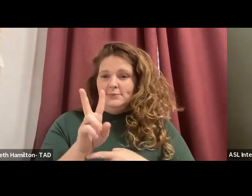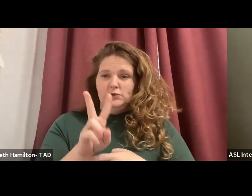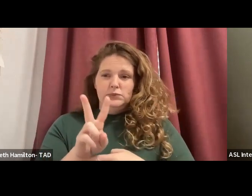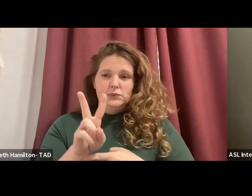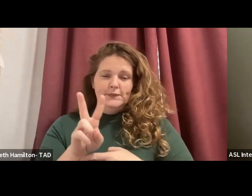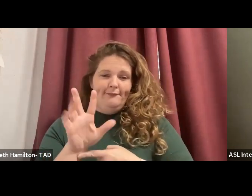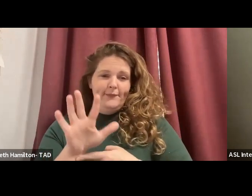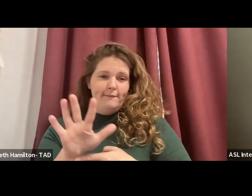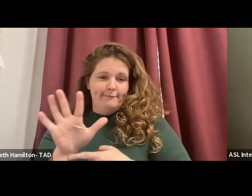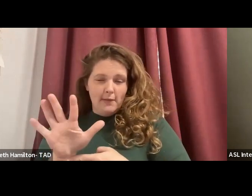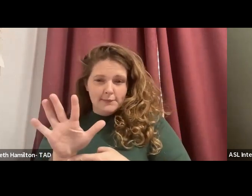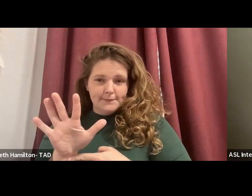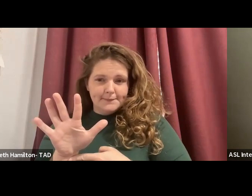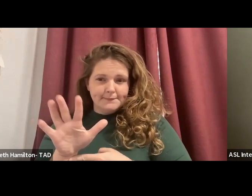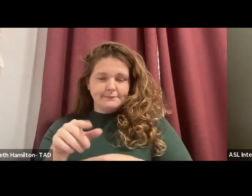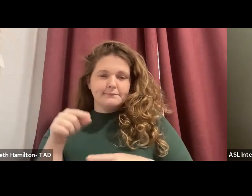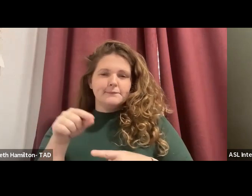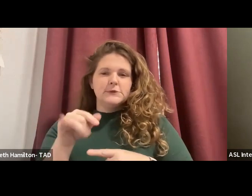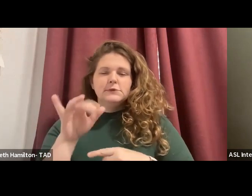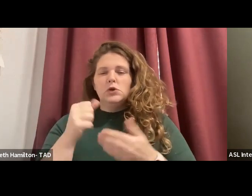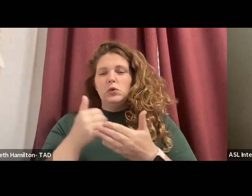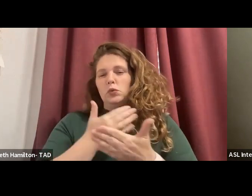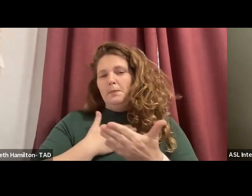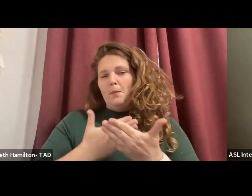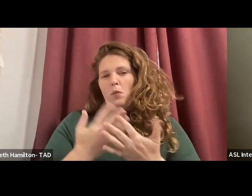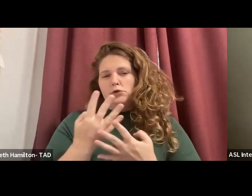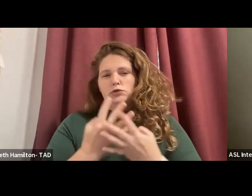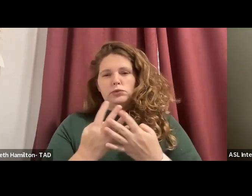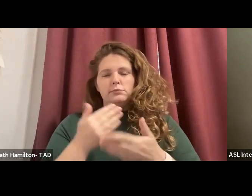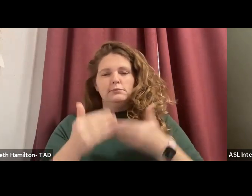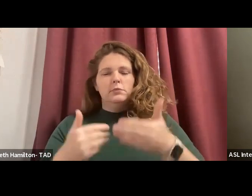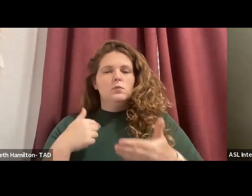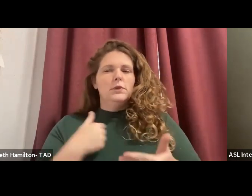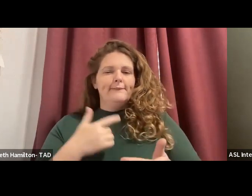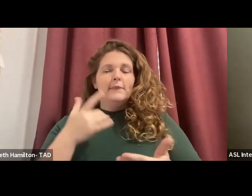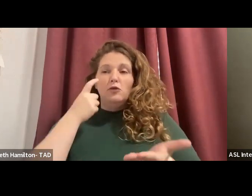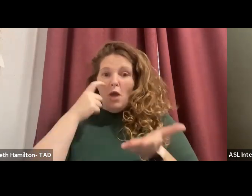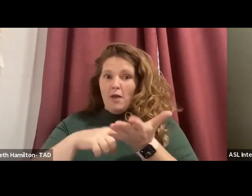TAD, we provide strategies and focus